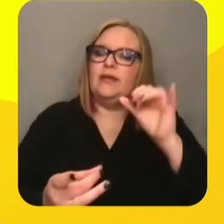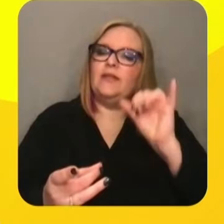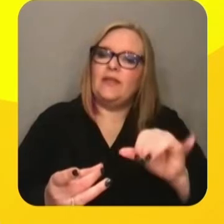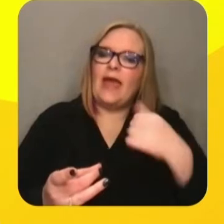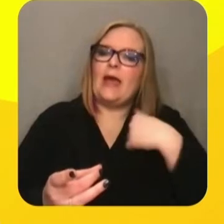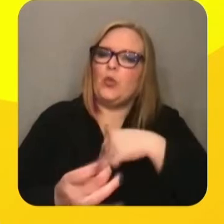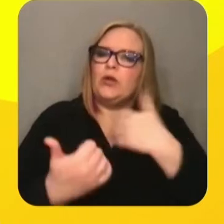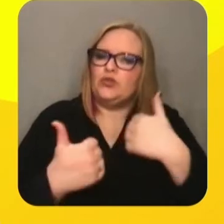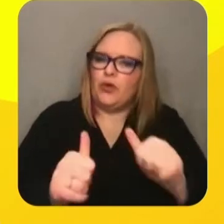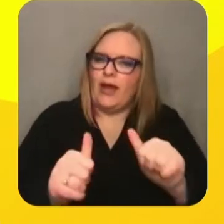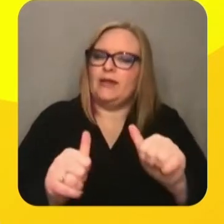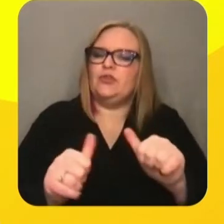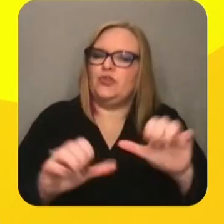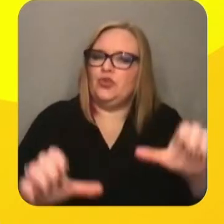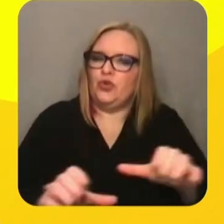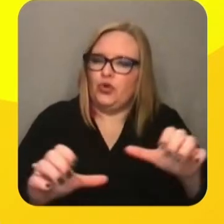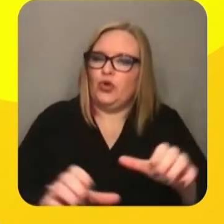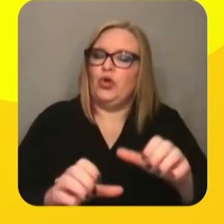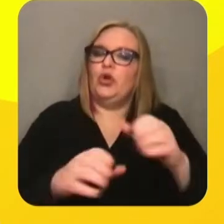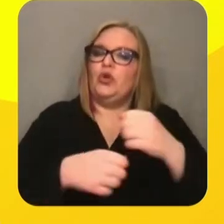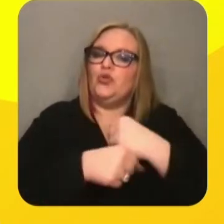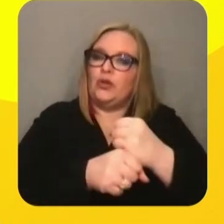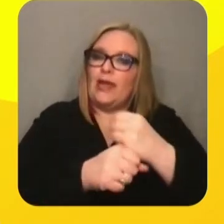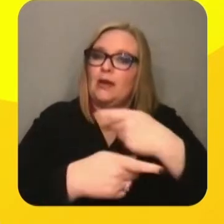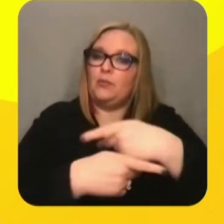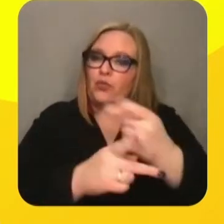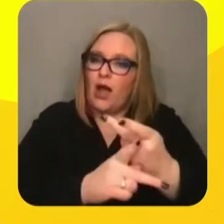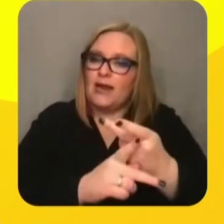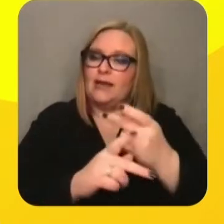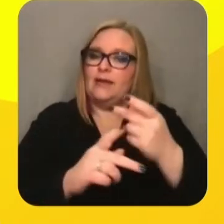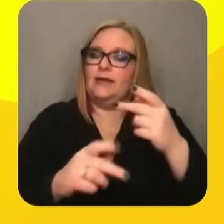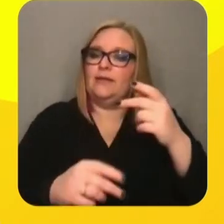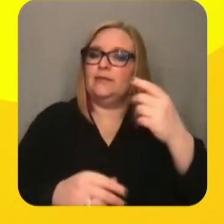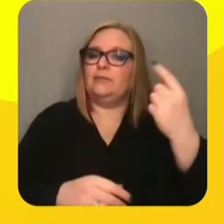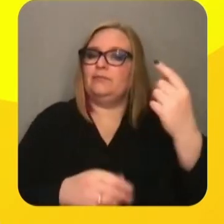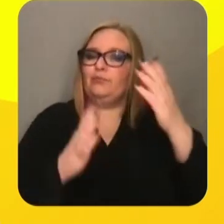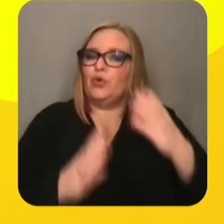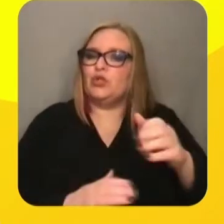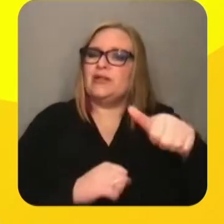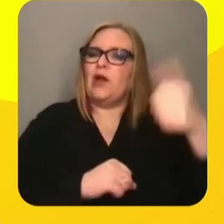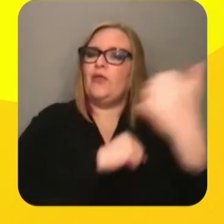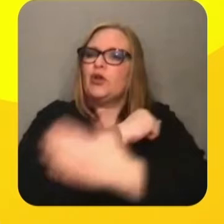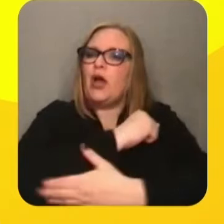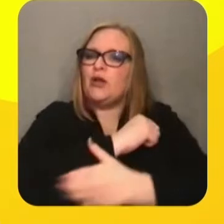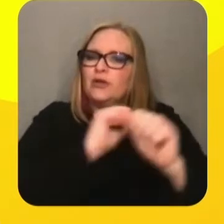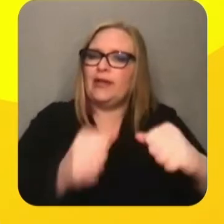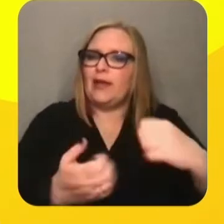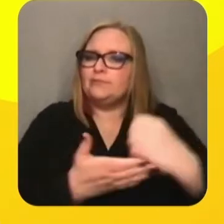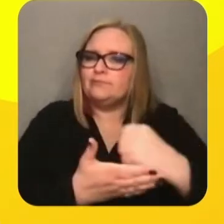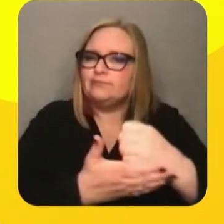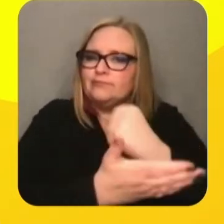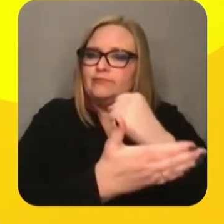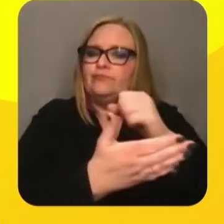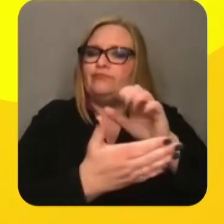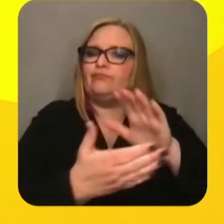building a product that's relevant for someone in India and Japan and Southeast Asia and the United States is really challenging.